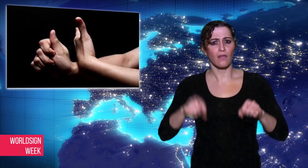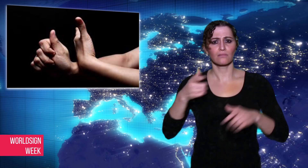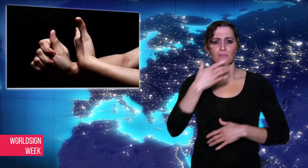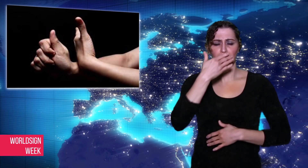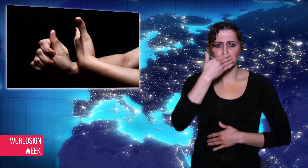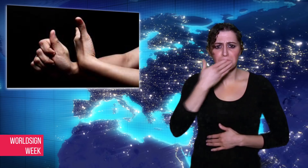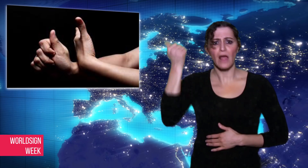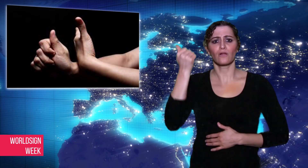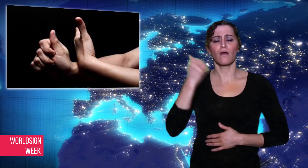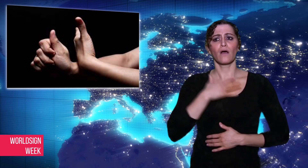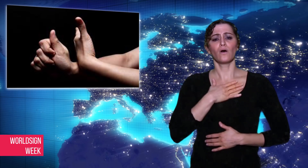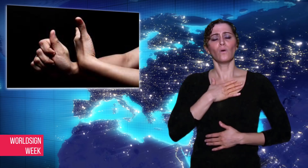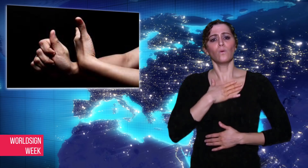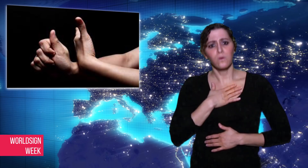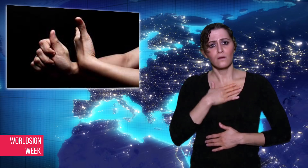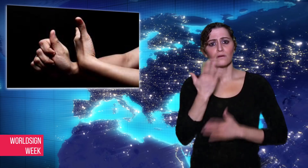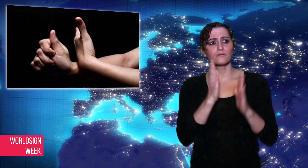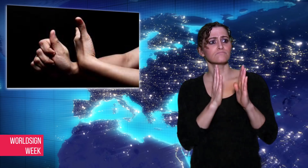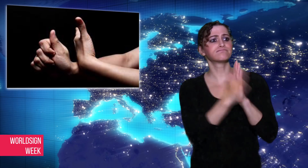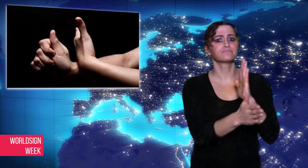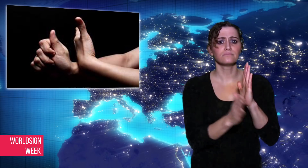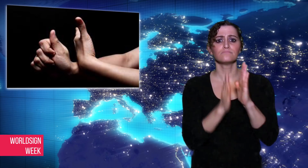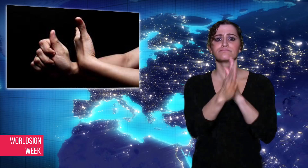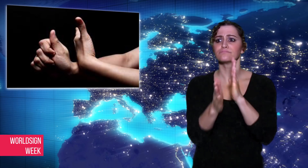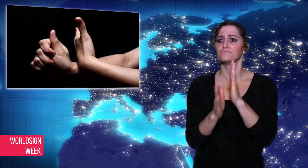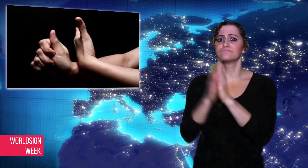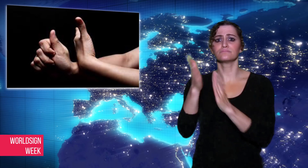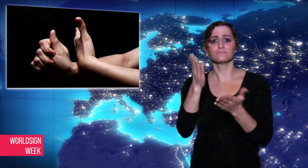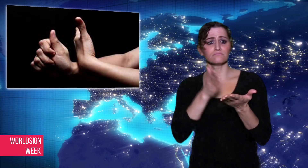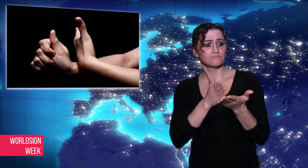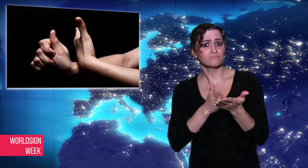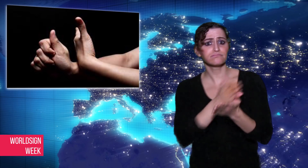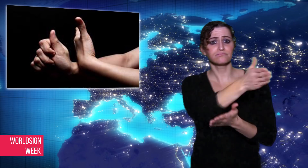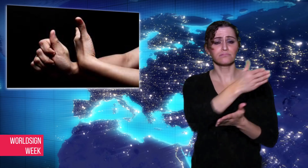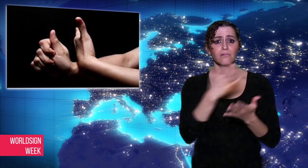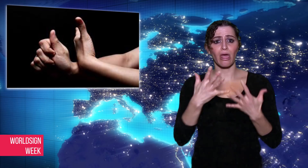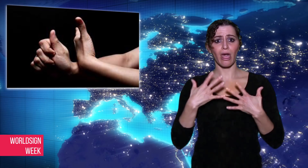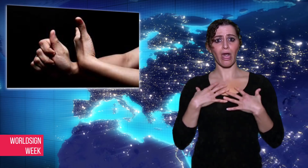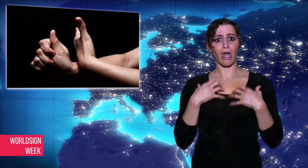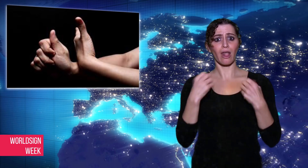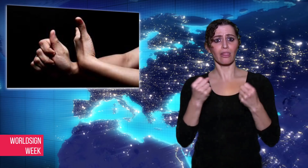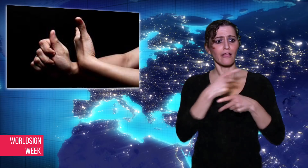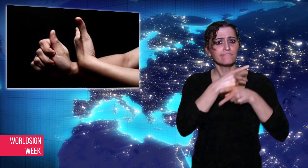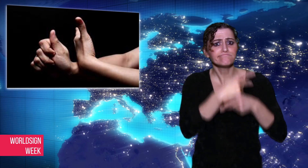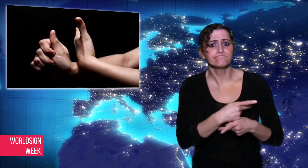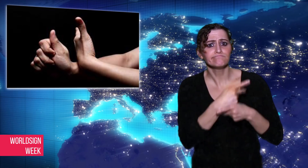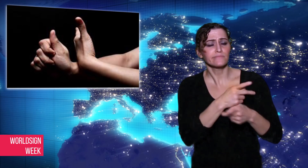also lists statutory targets on TV